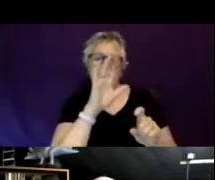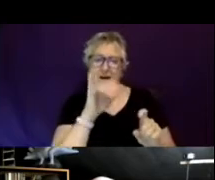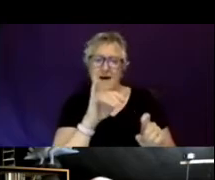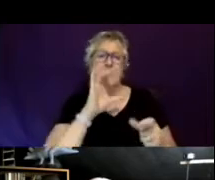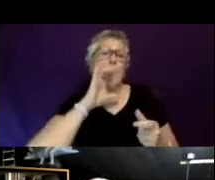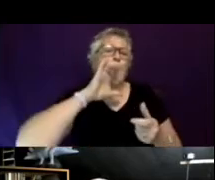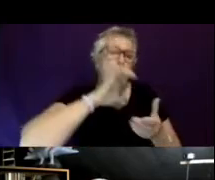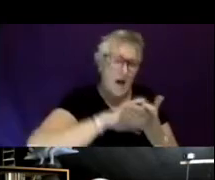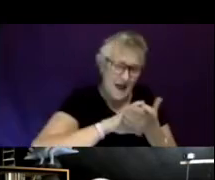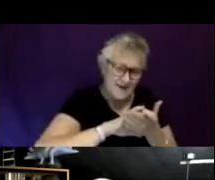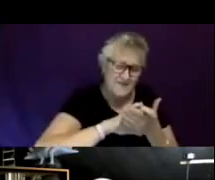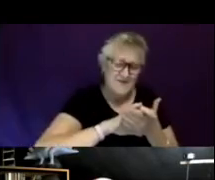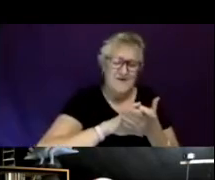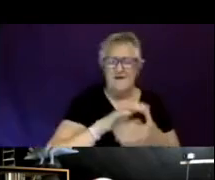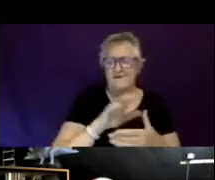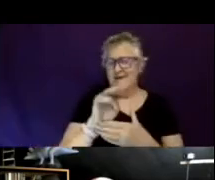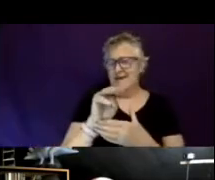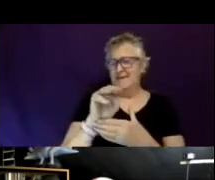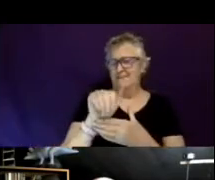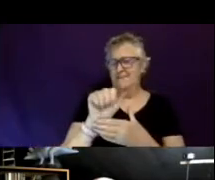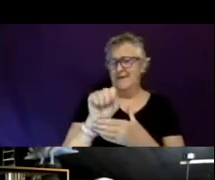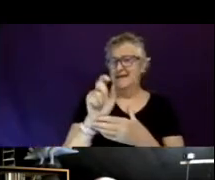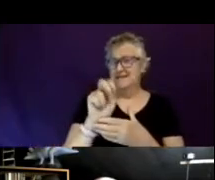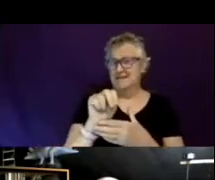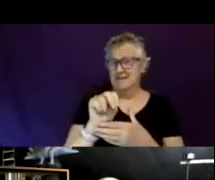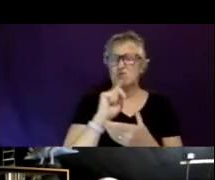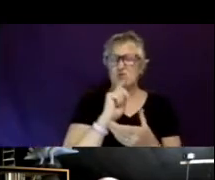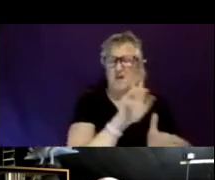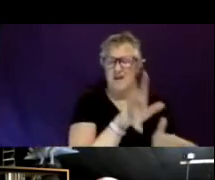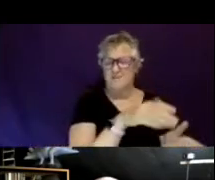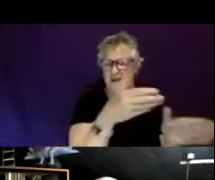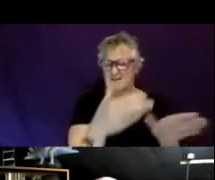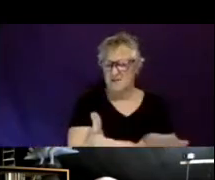And she wanted, uh, something to happen with the tools, other than having